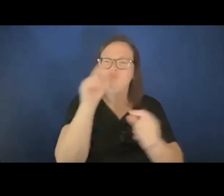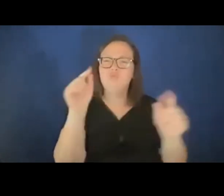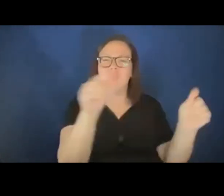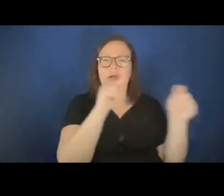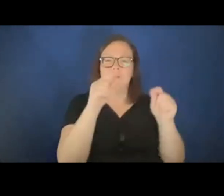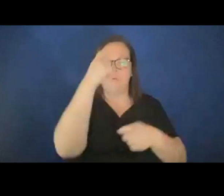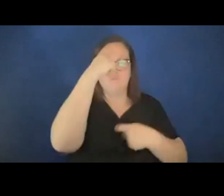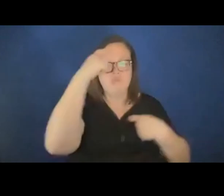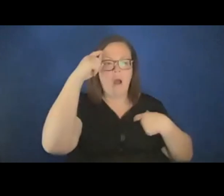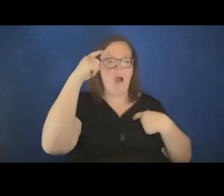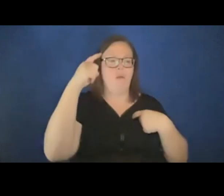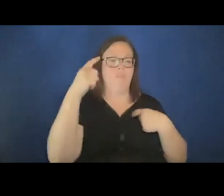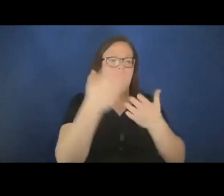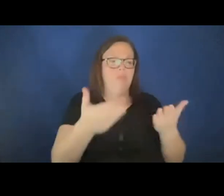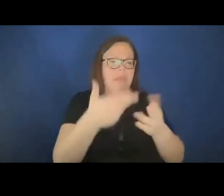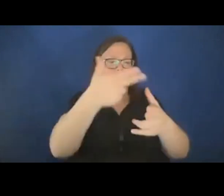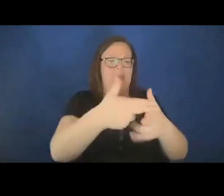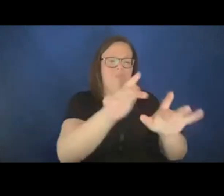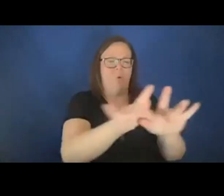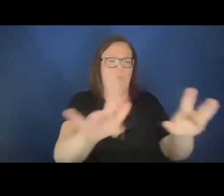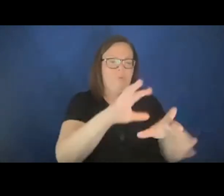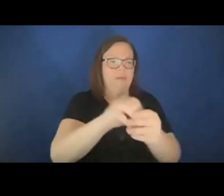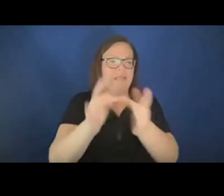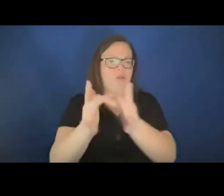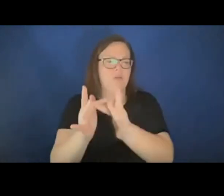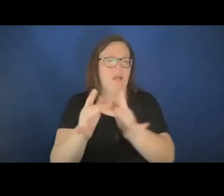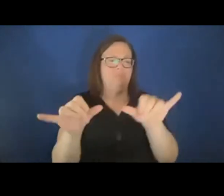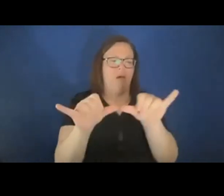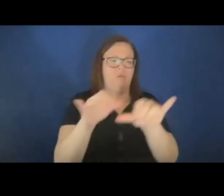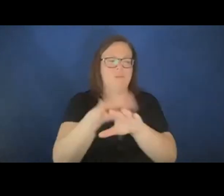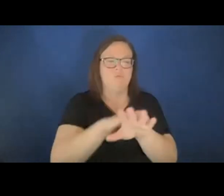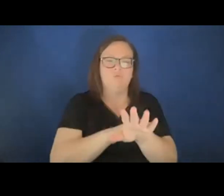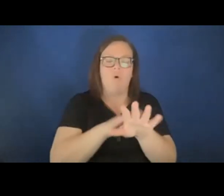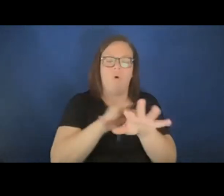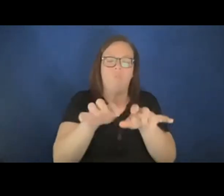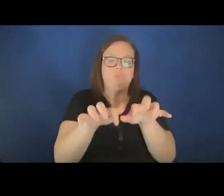a thing named empty in internet measured in the slow bend of your fingers